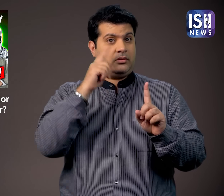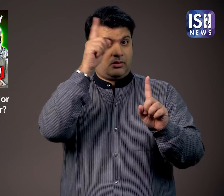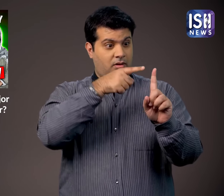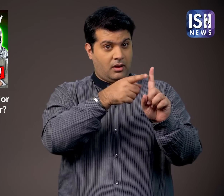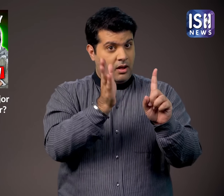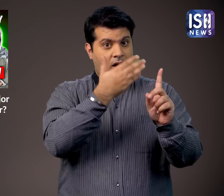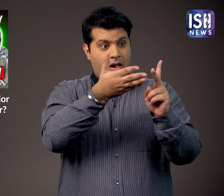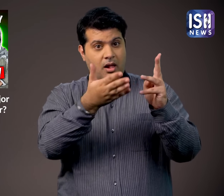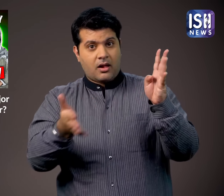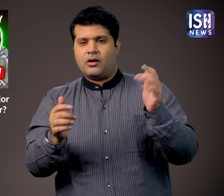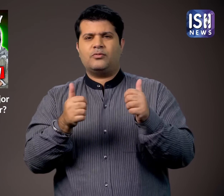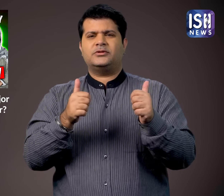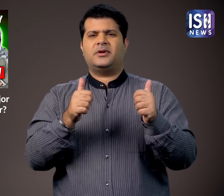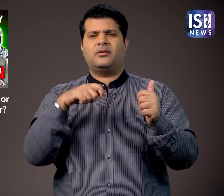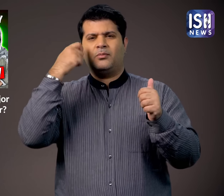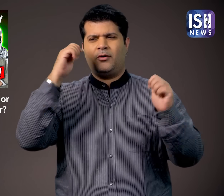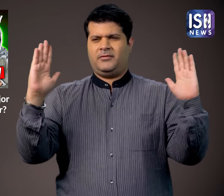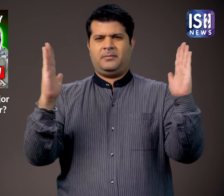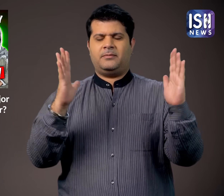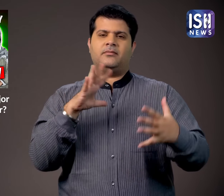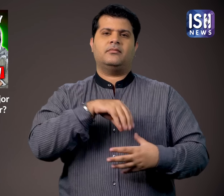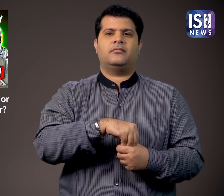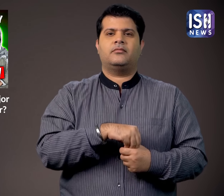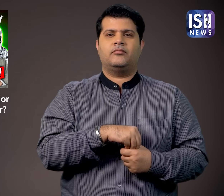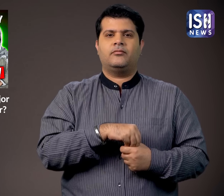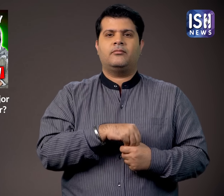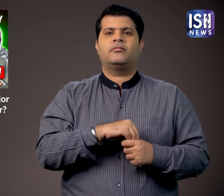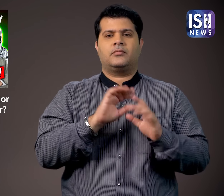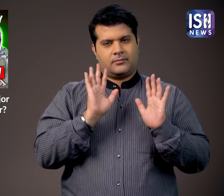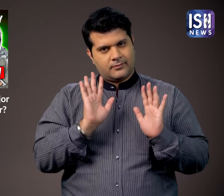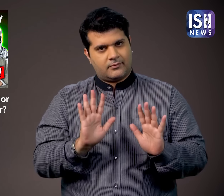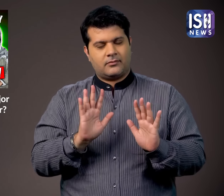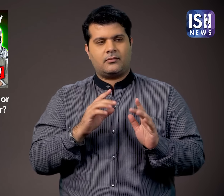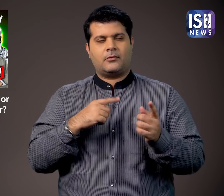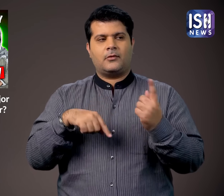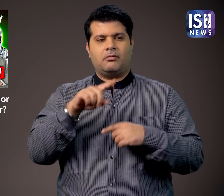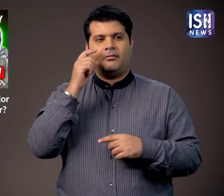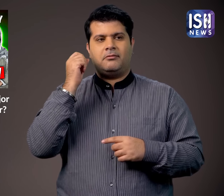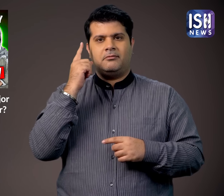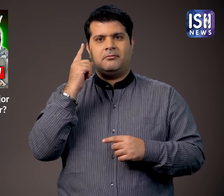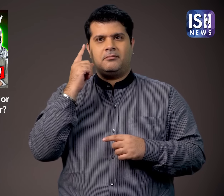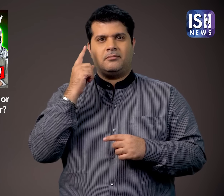Separate movies for each spy wasn't possible, so they made one combined film. Hope you have understood!